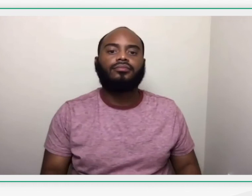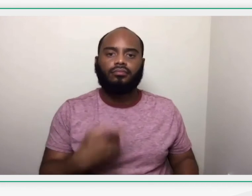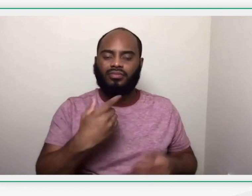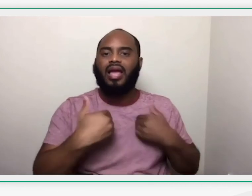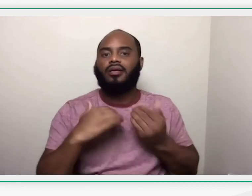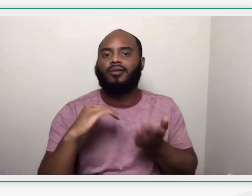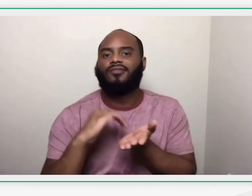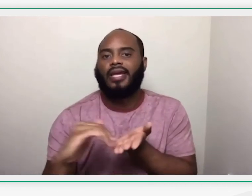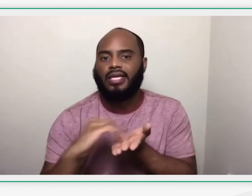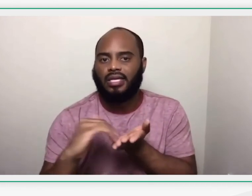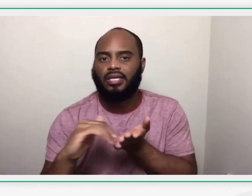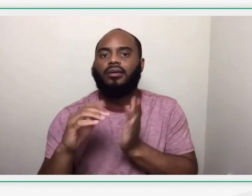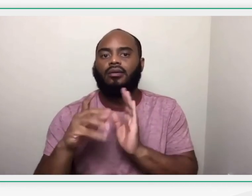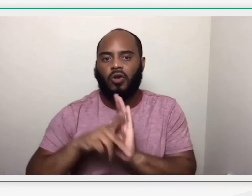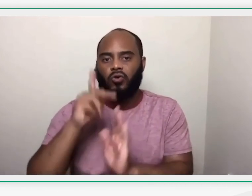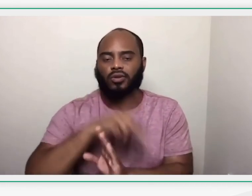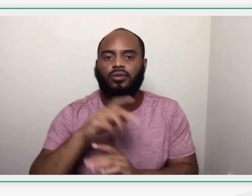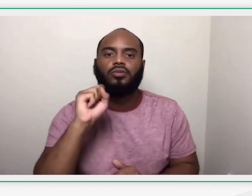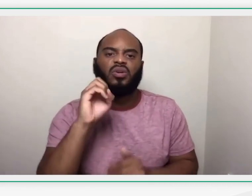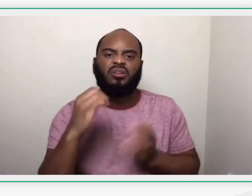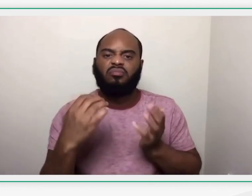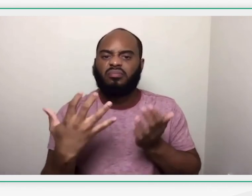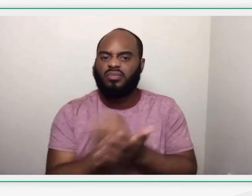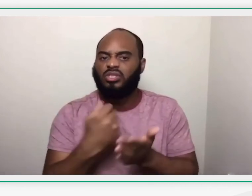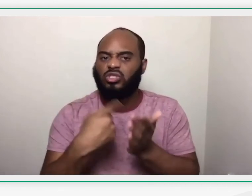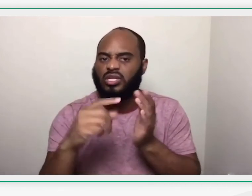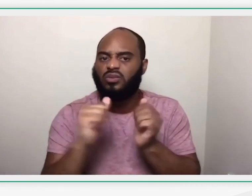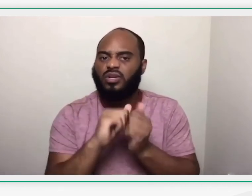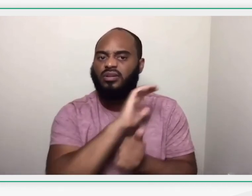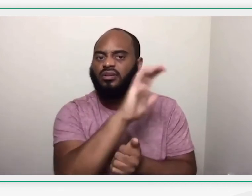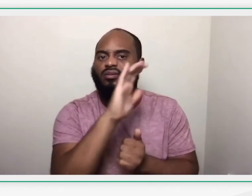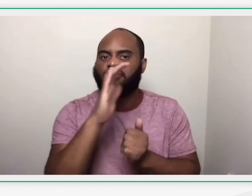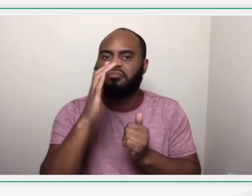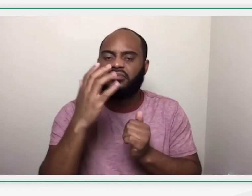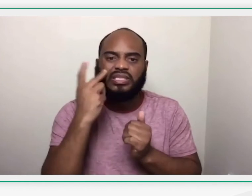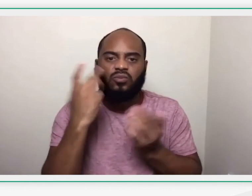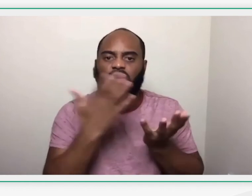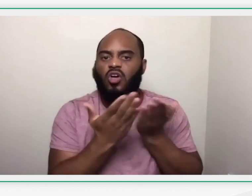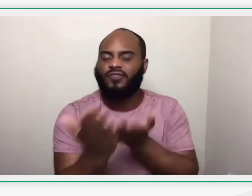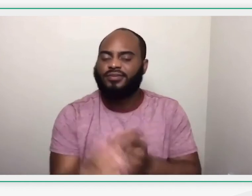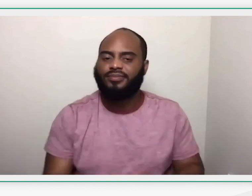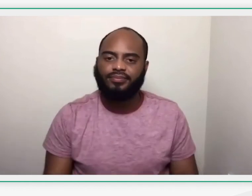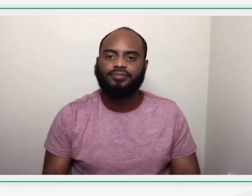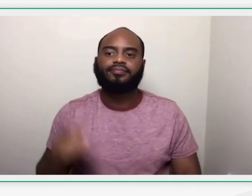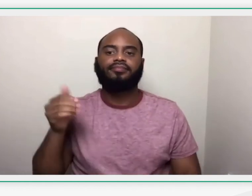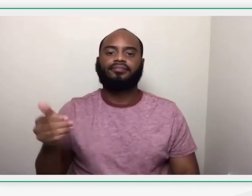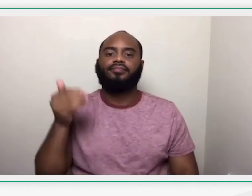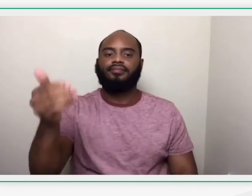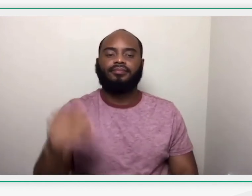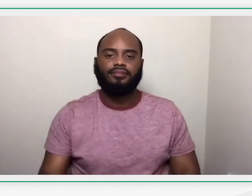And there was also a waiver program. For the terms and conditions, you'd have to check with the banks that offer those loans.